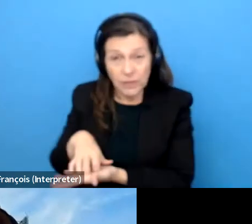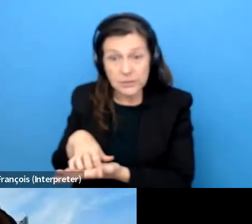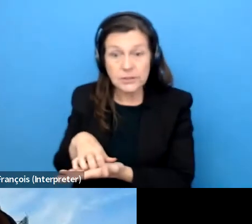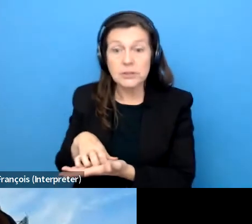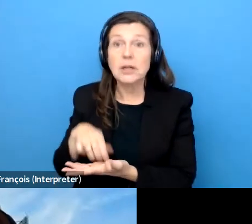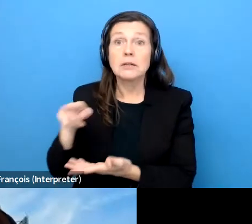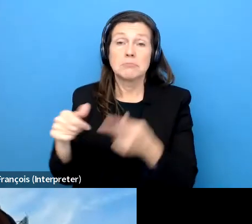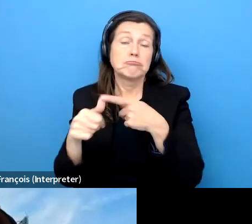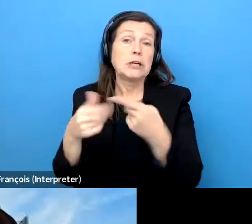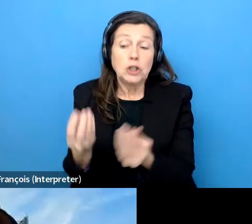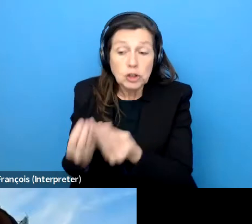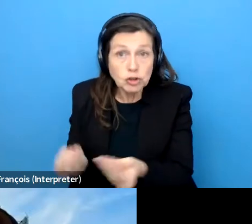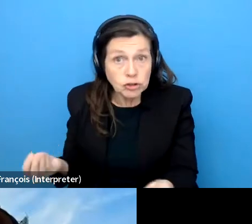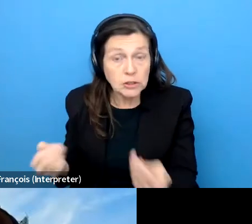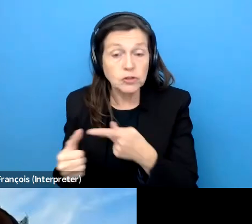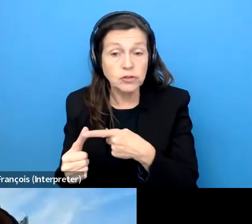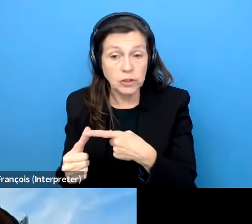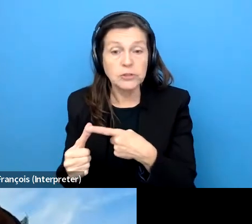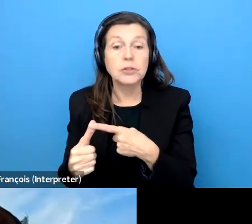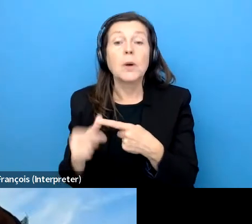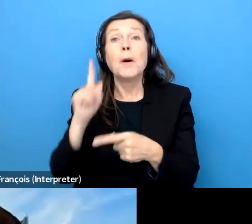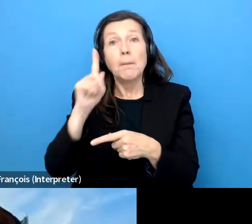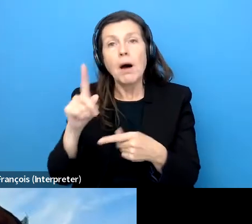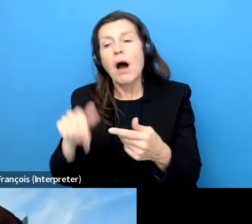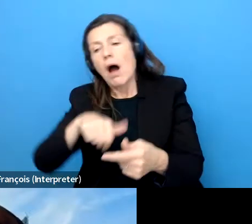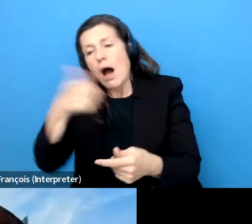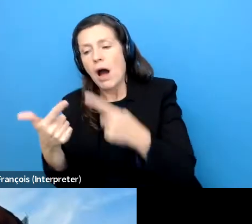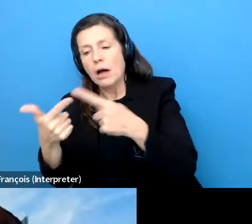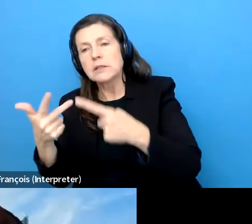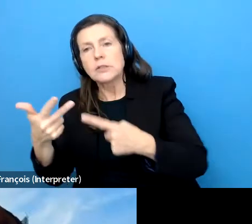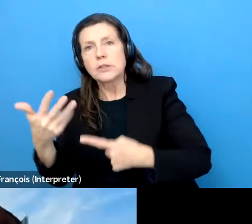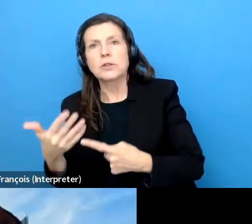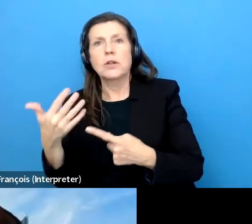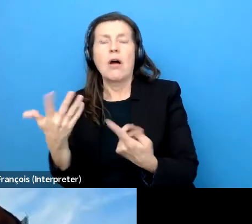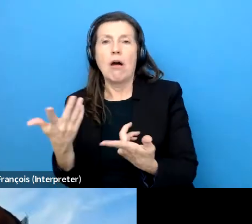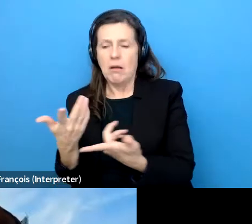but other factors have to be taken into account when assessing the vulnerability.